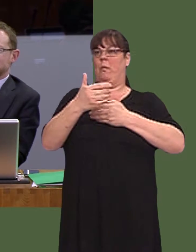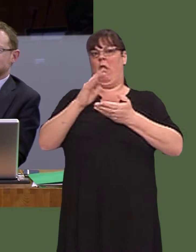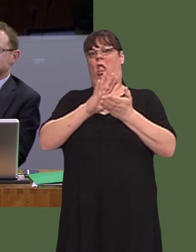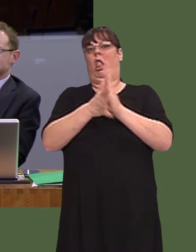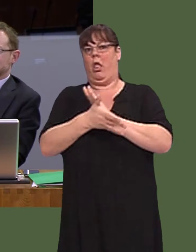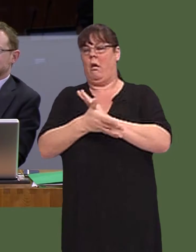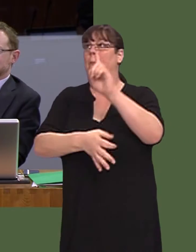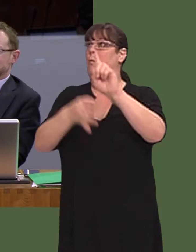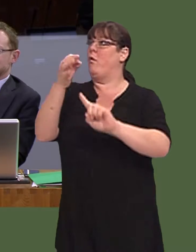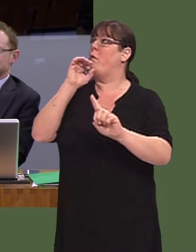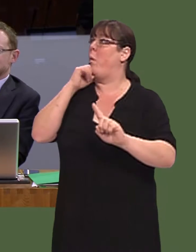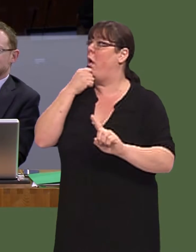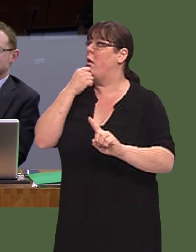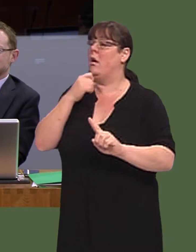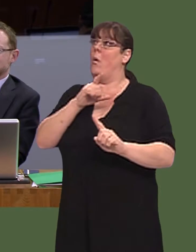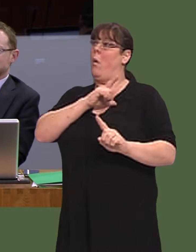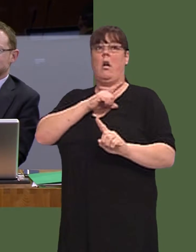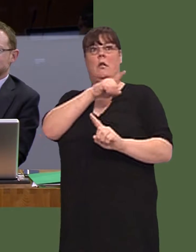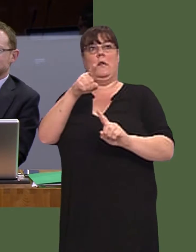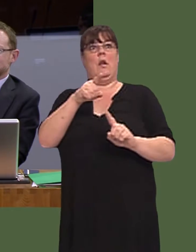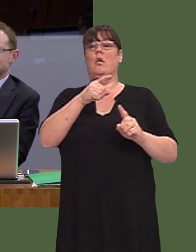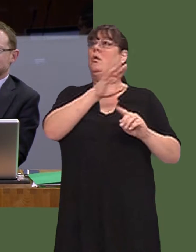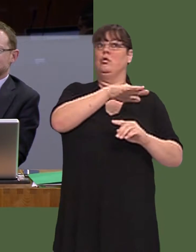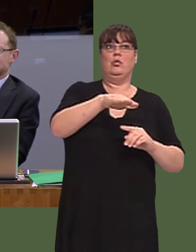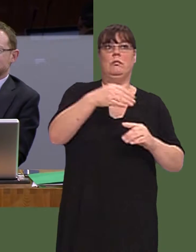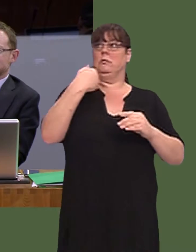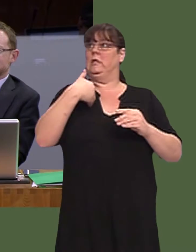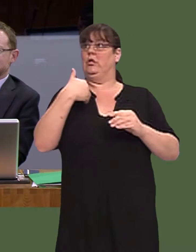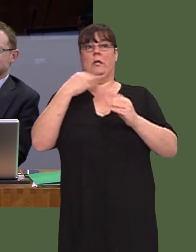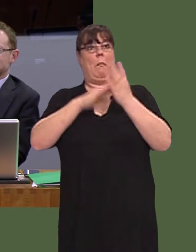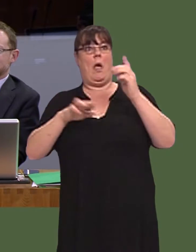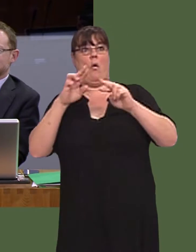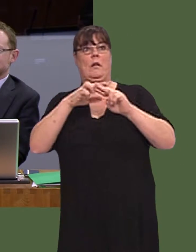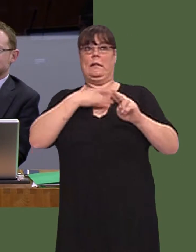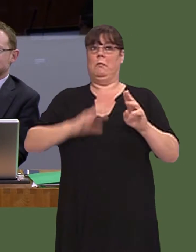in office, so that pupils, teachers and parents can see genuine improvement in schools?